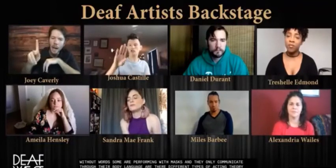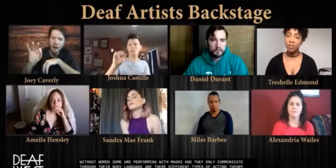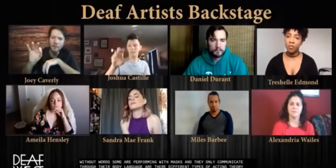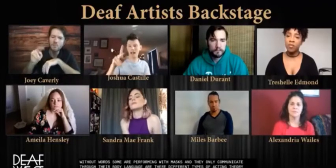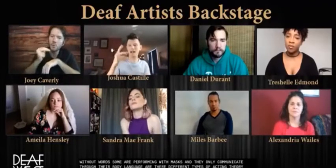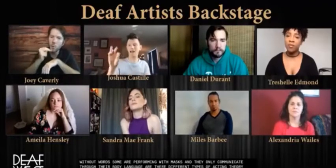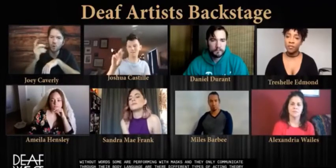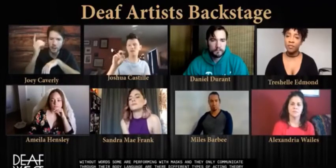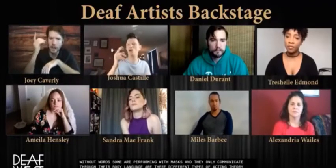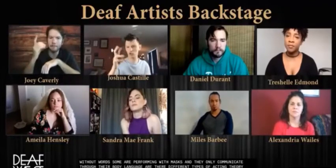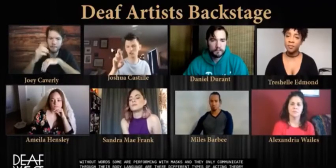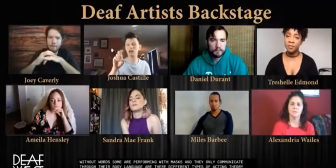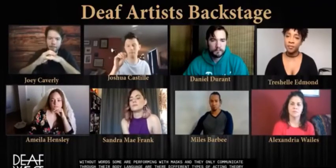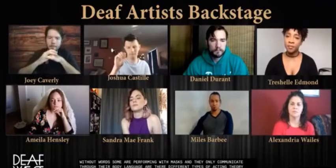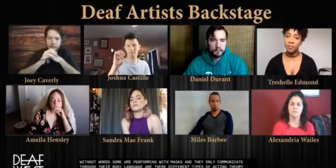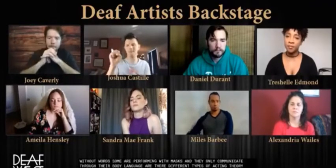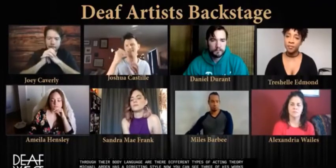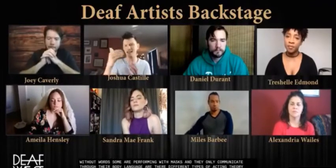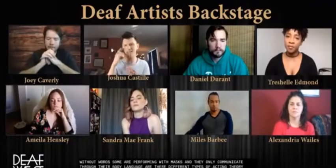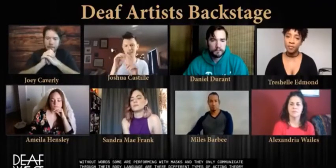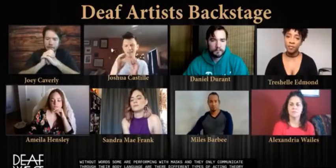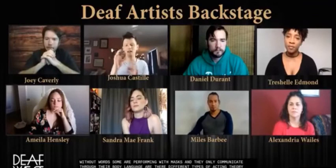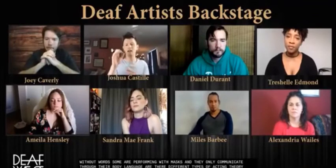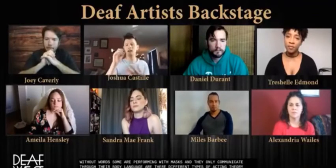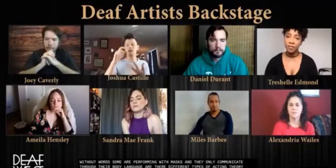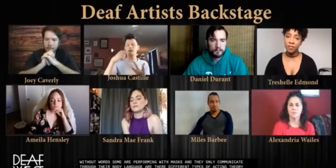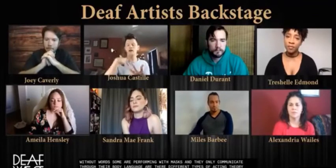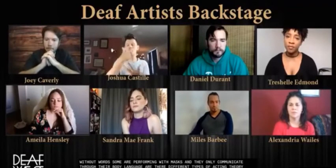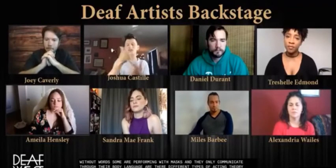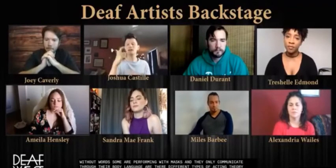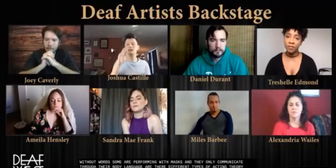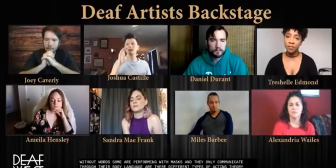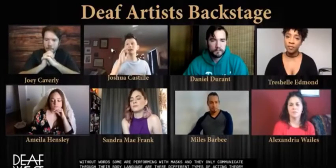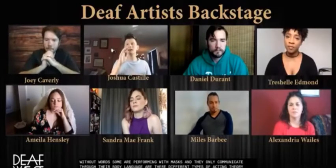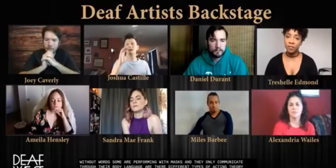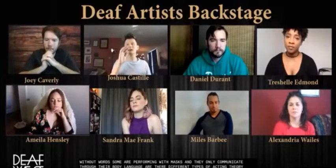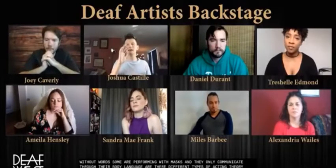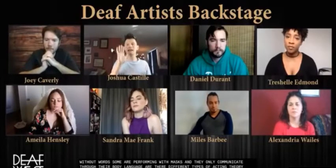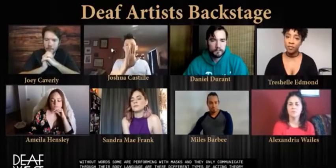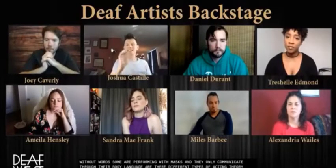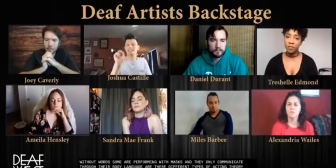Joey: I just want to make sure that you're talking about ‘Hunchback of Notre Dame’. Josh: Yes, the ‘Hunchback of Notre Dame’.